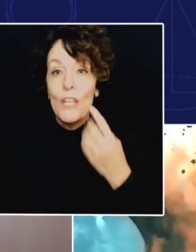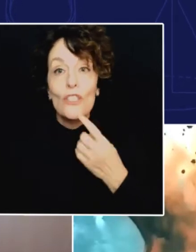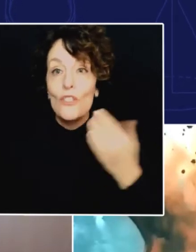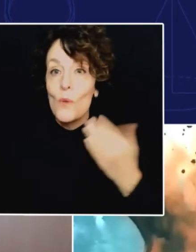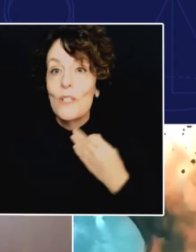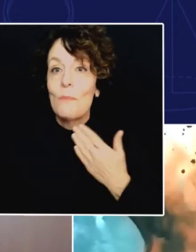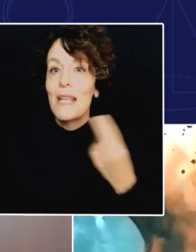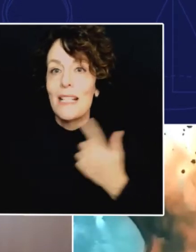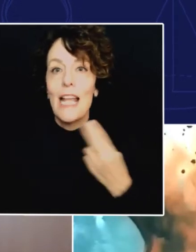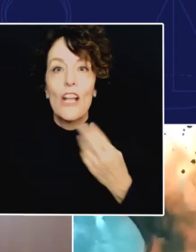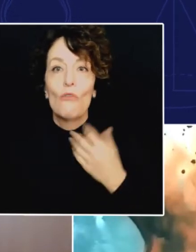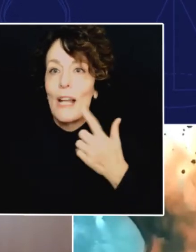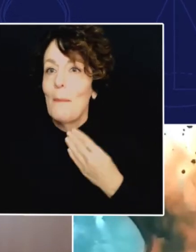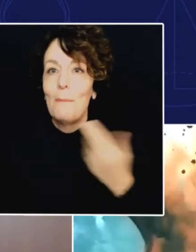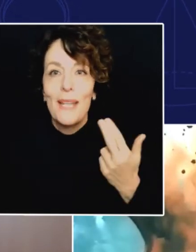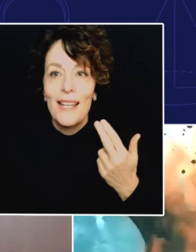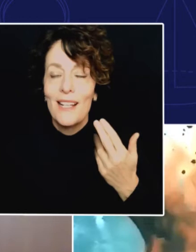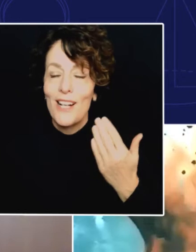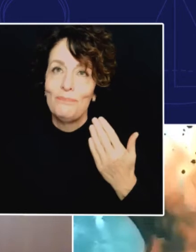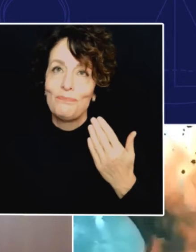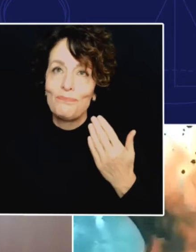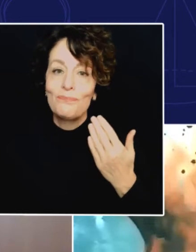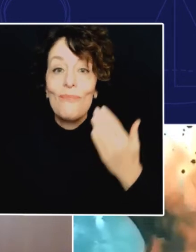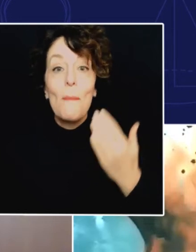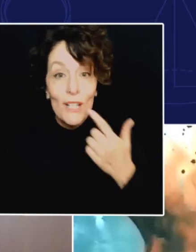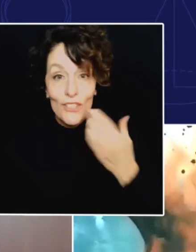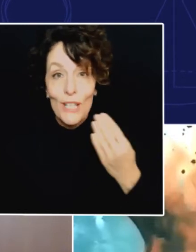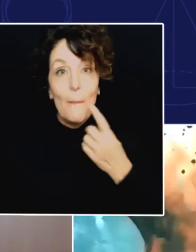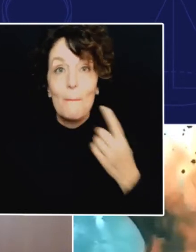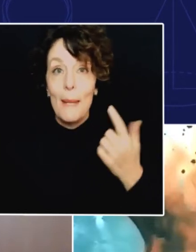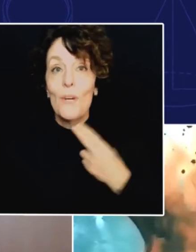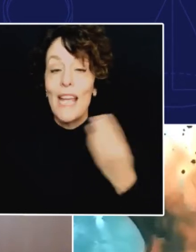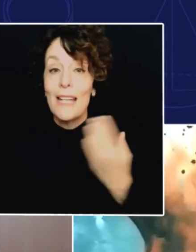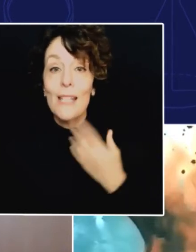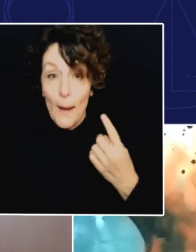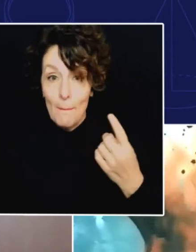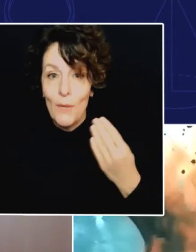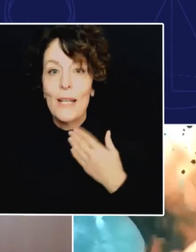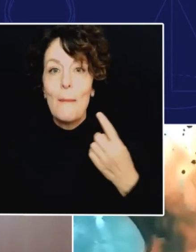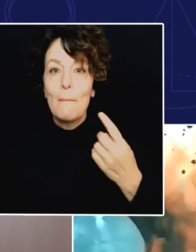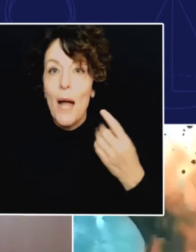it's like a really big... uh, machine that people can type on and it pops up,